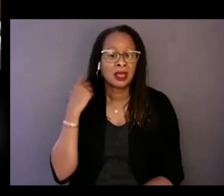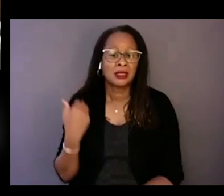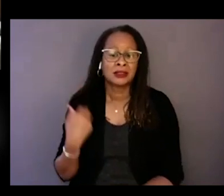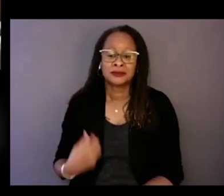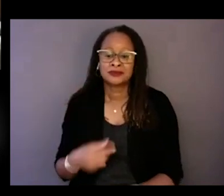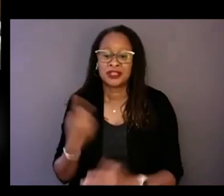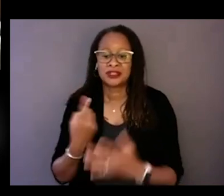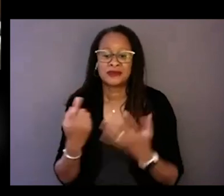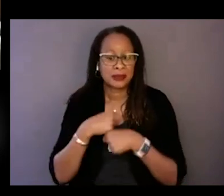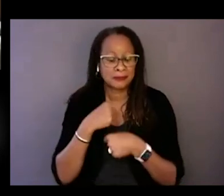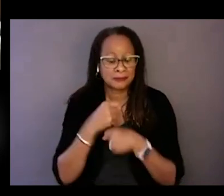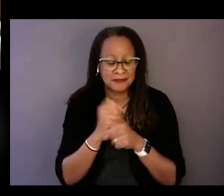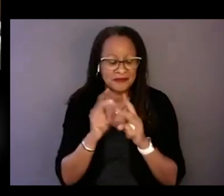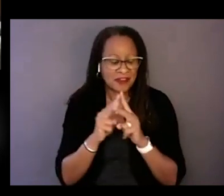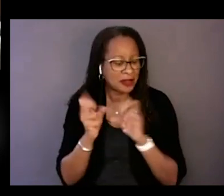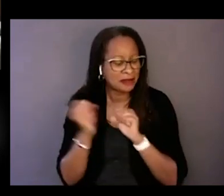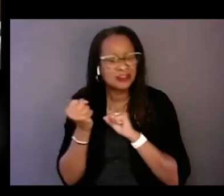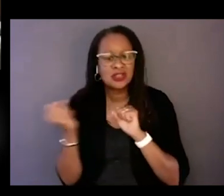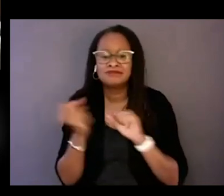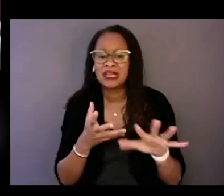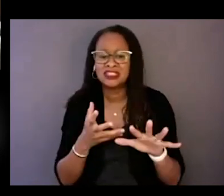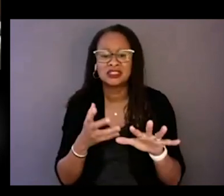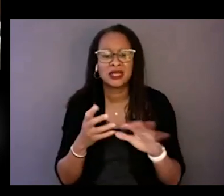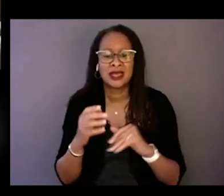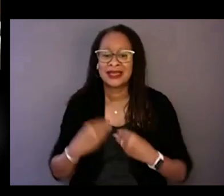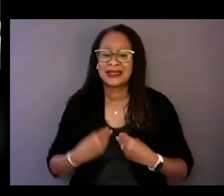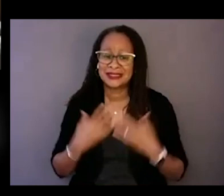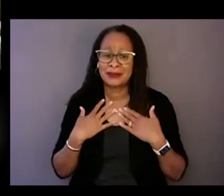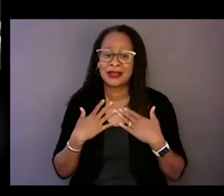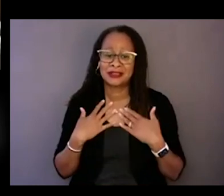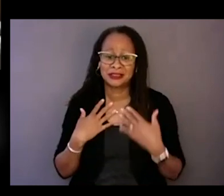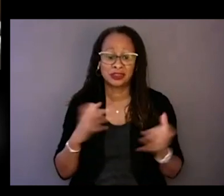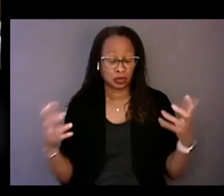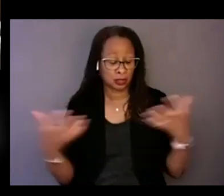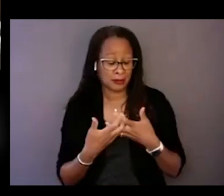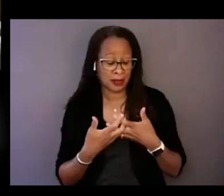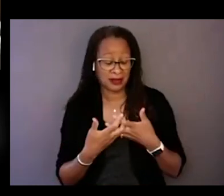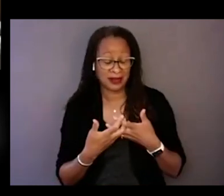and deeply inspiring about combining the rigorous journalistic practice that the New York Times is known for